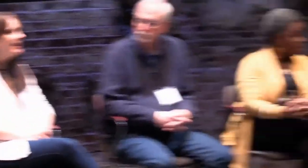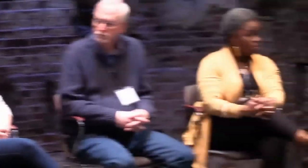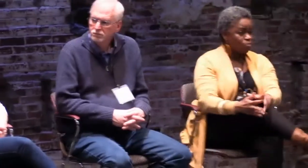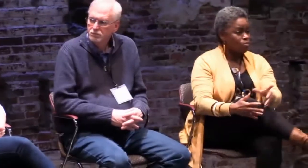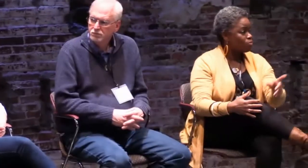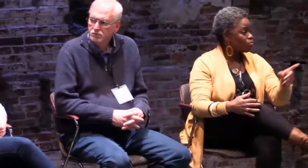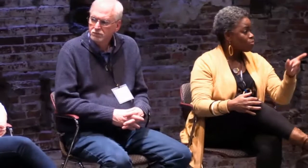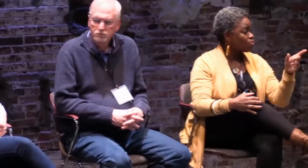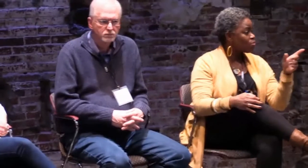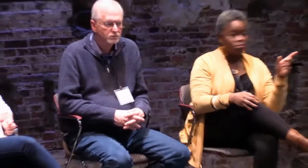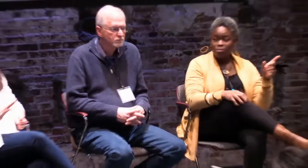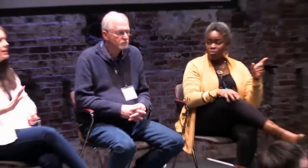Yes it definitely would.